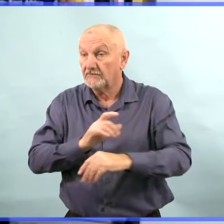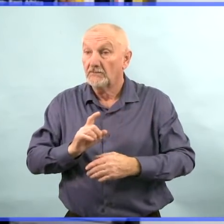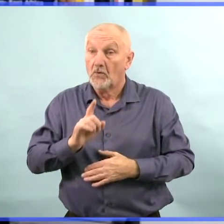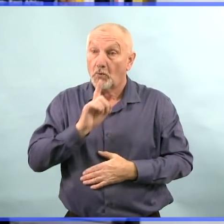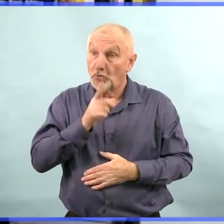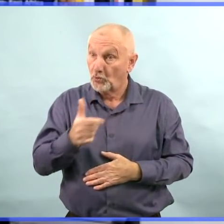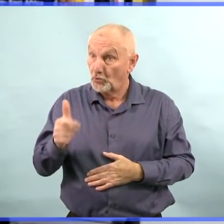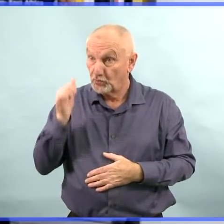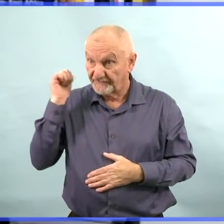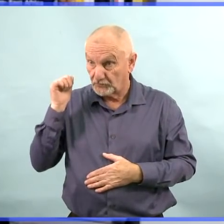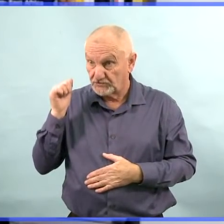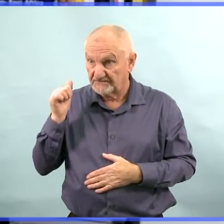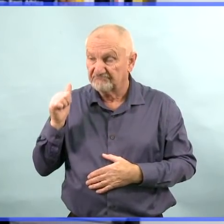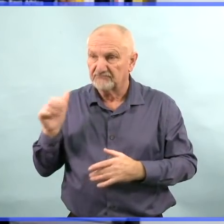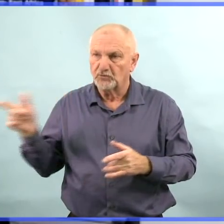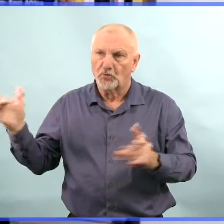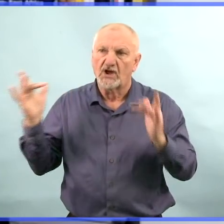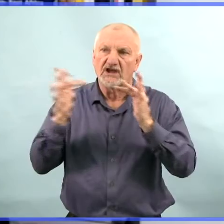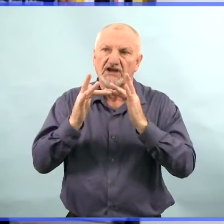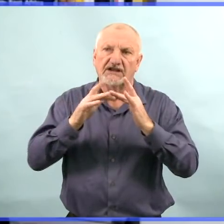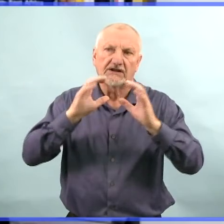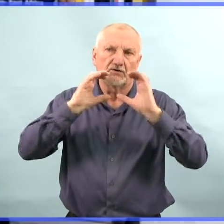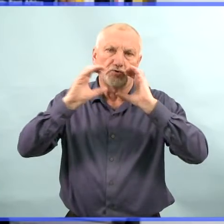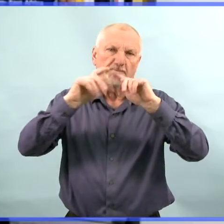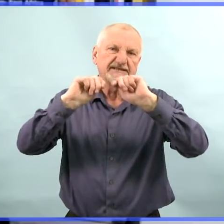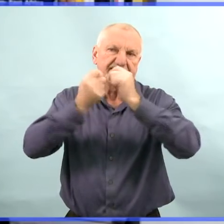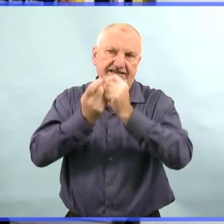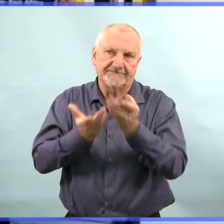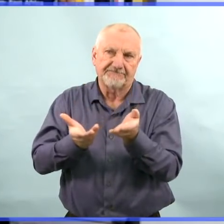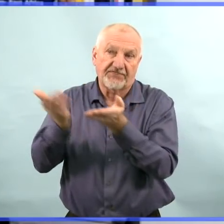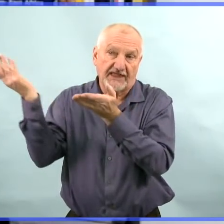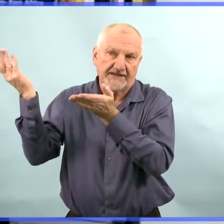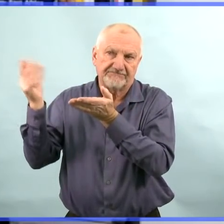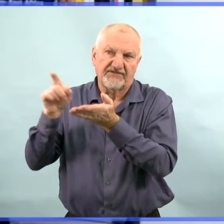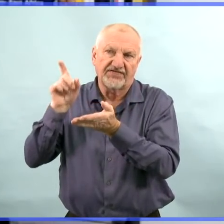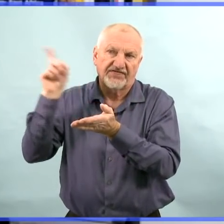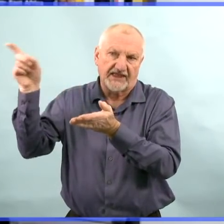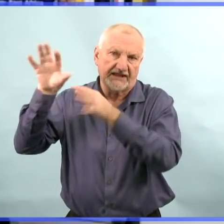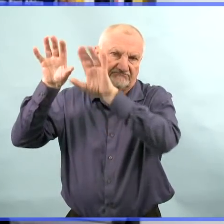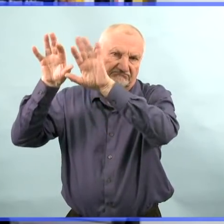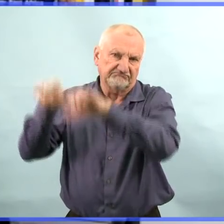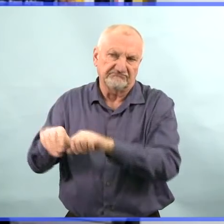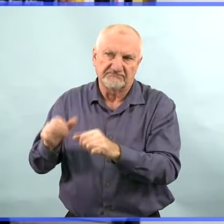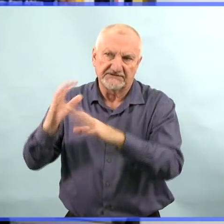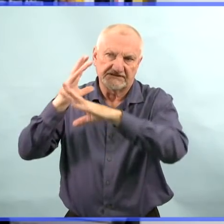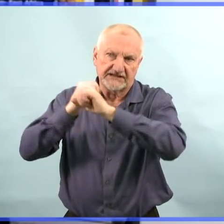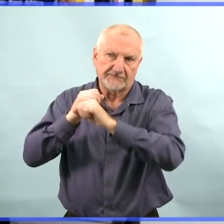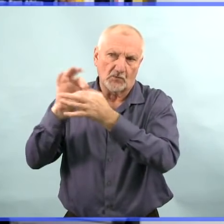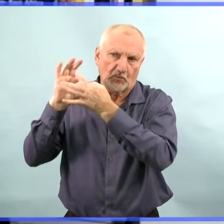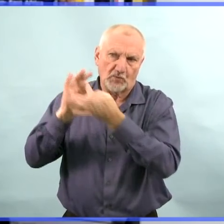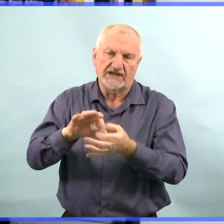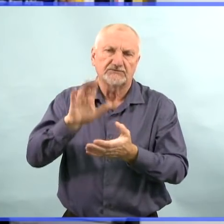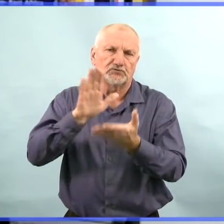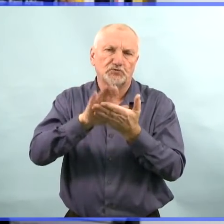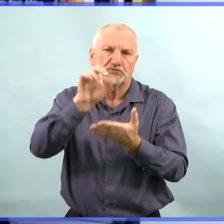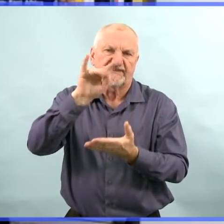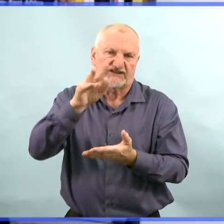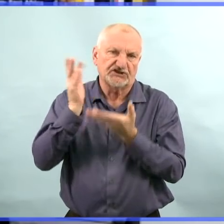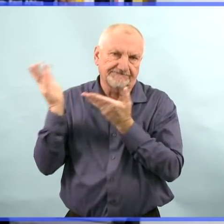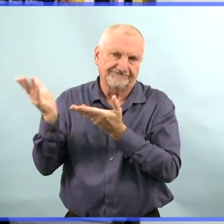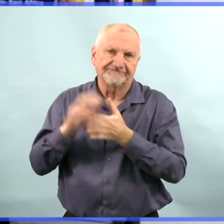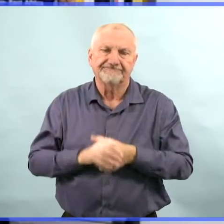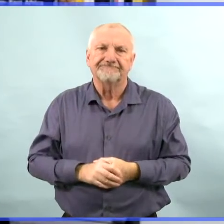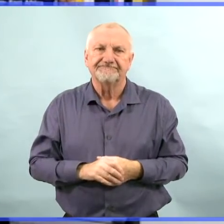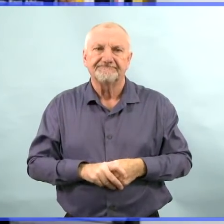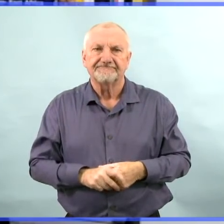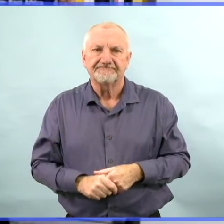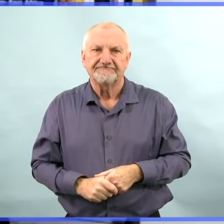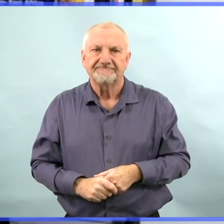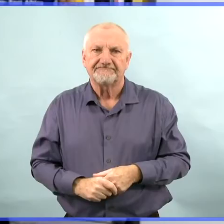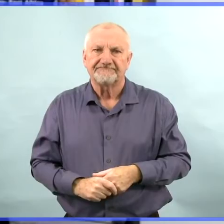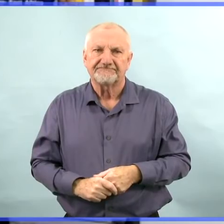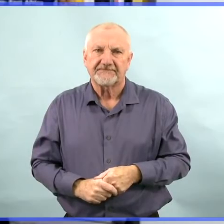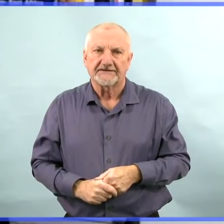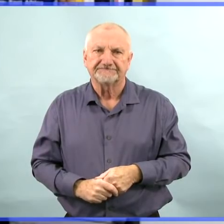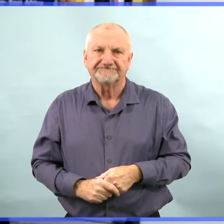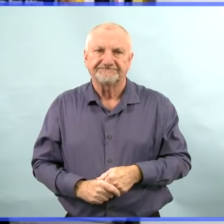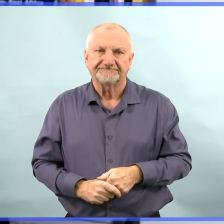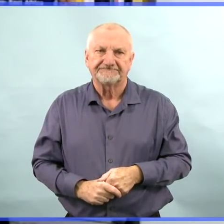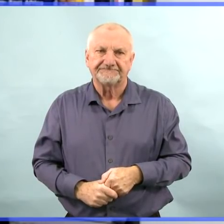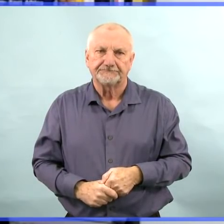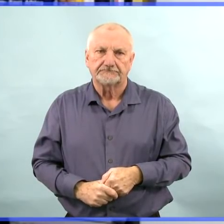and they can see what summary they could provide based on the school division level information